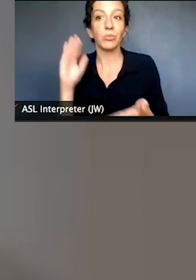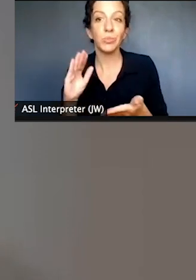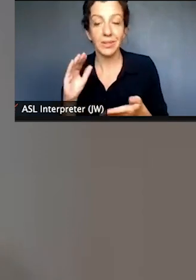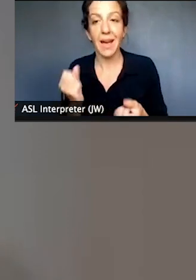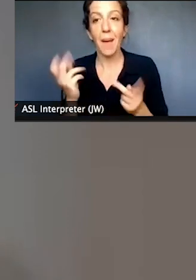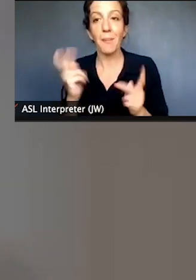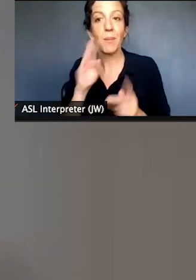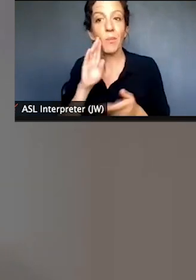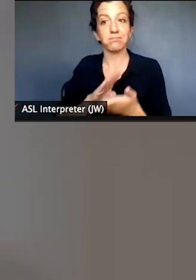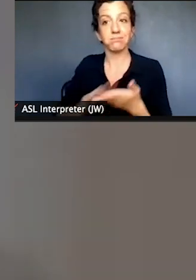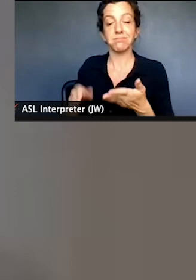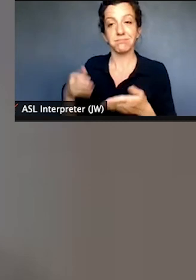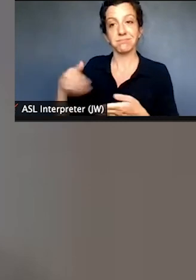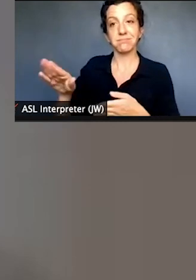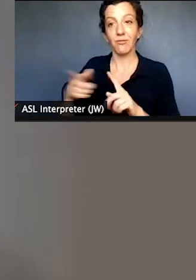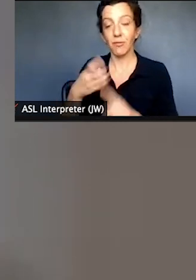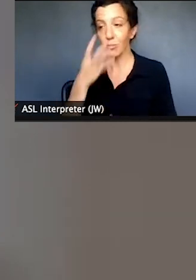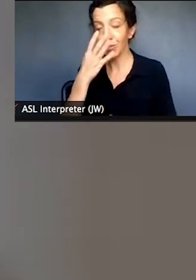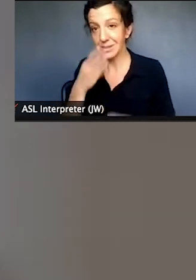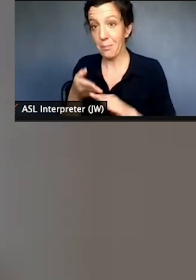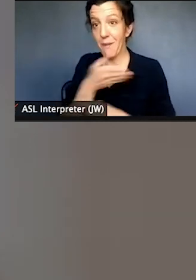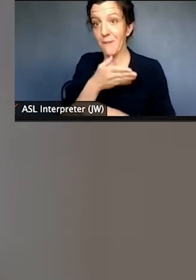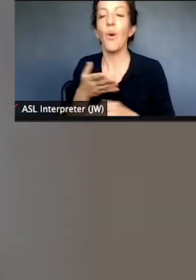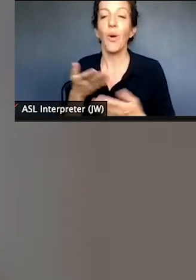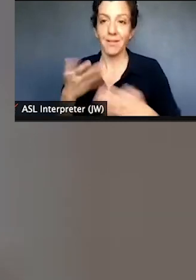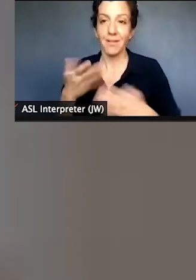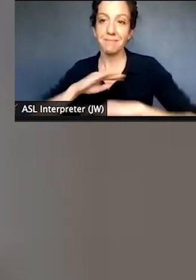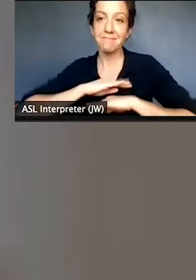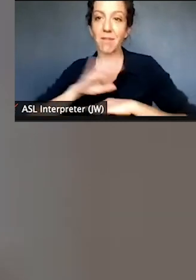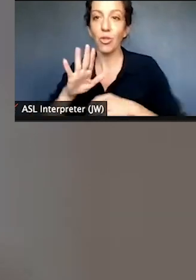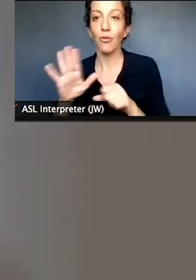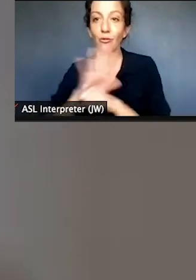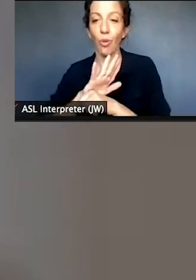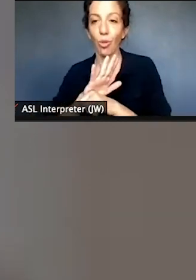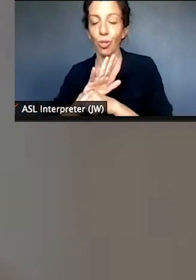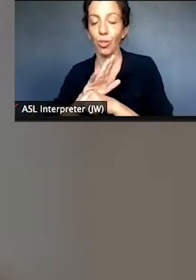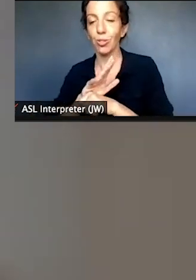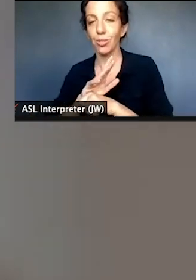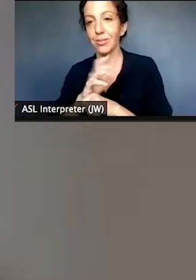About one-fifth of California residents live in cities that have some sort of rent control policy in place.